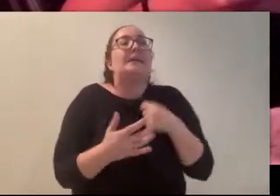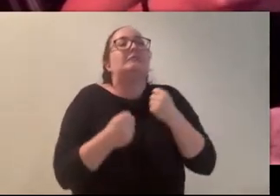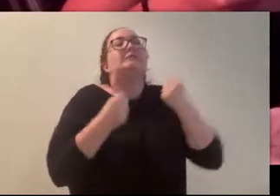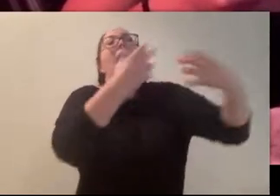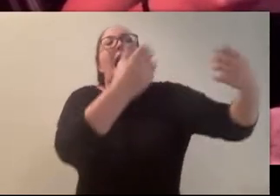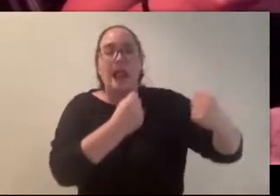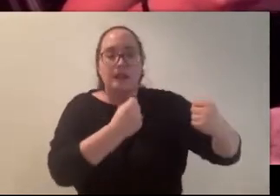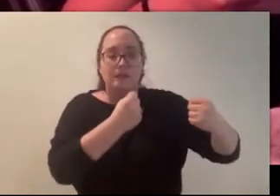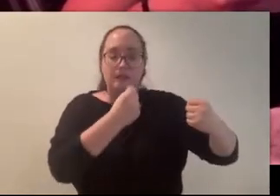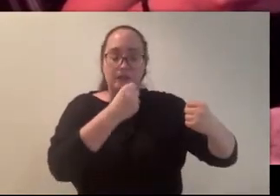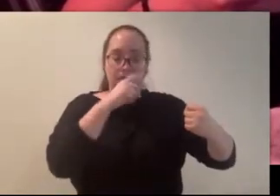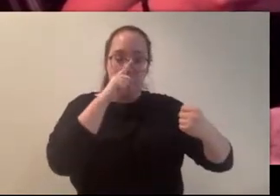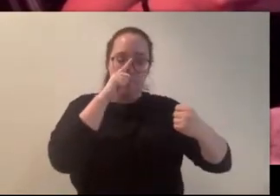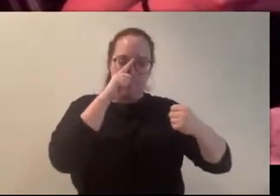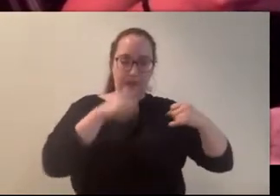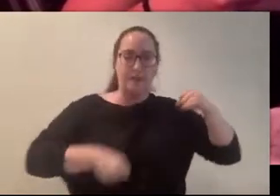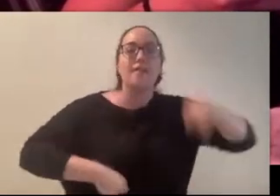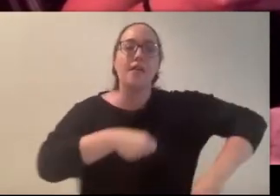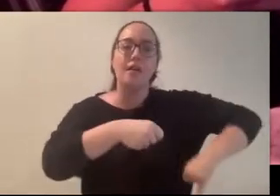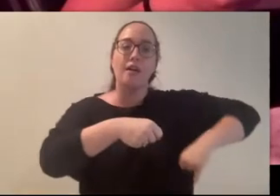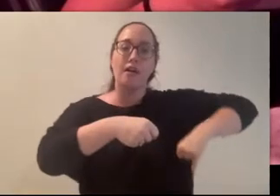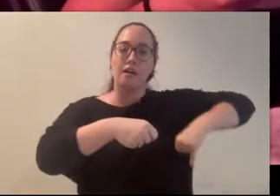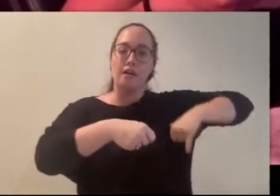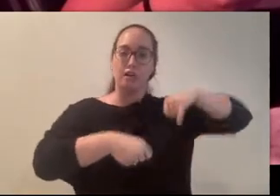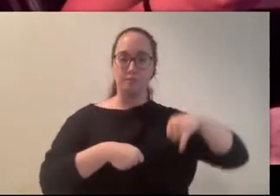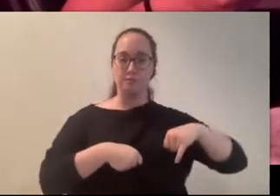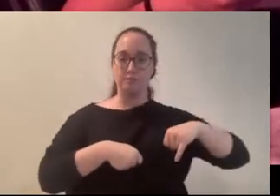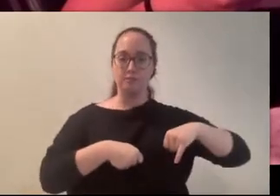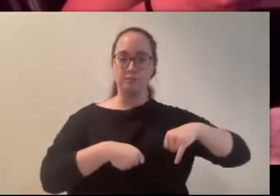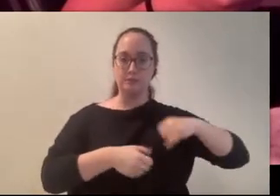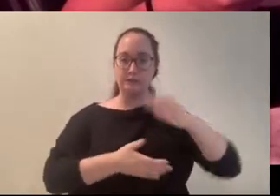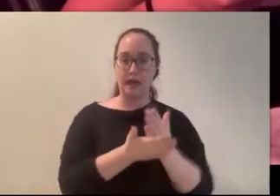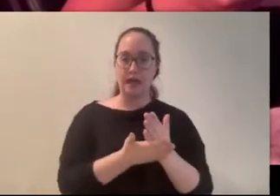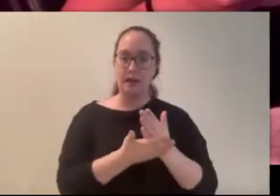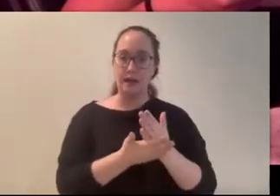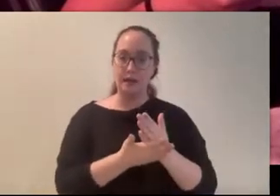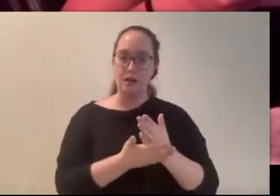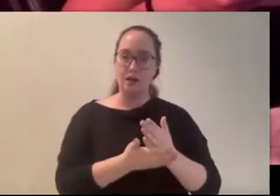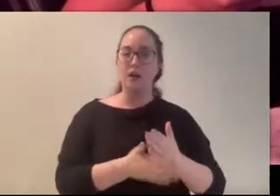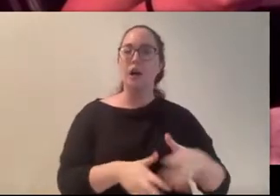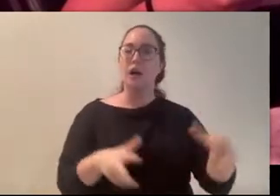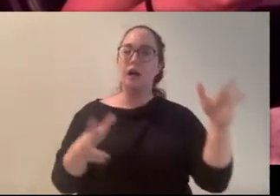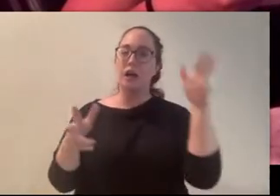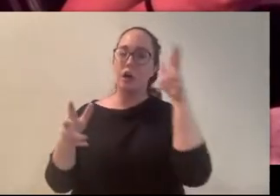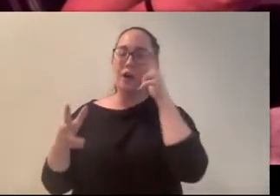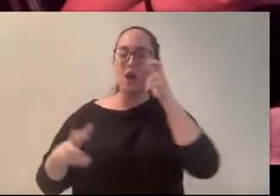The footsteps stopped and were replaced by a high pitched, heart wrenching keen.